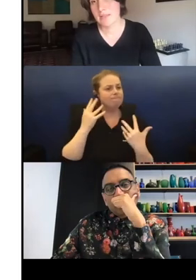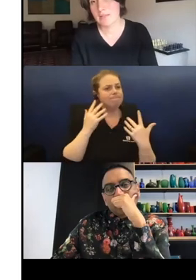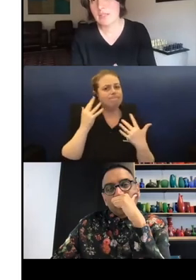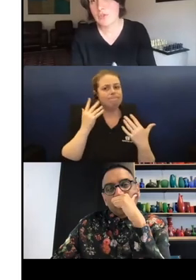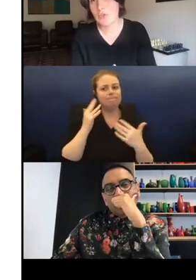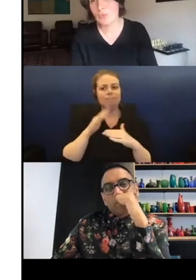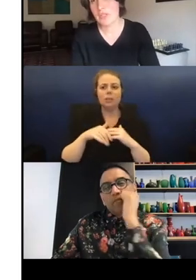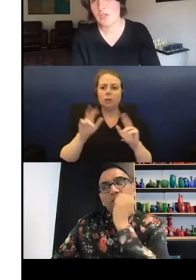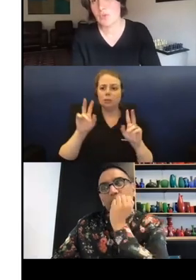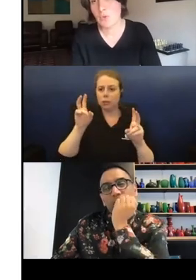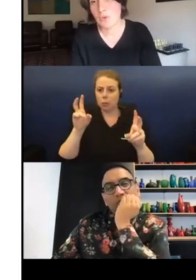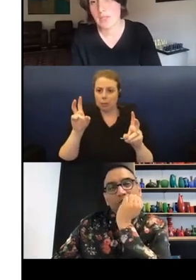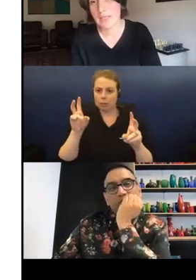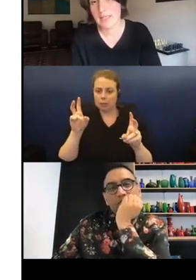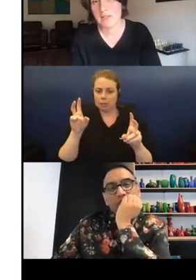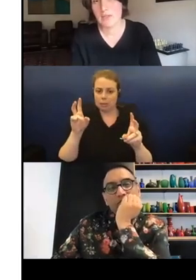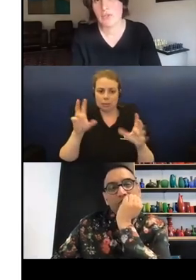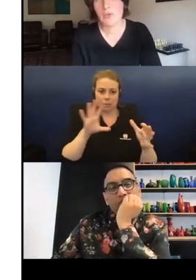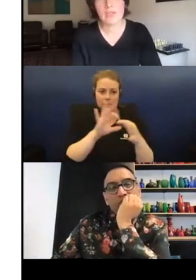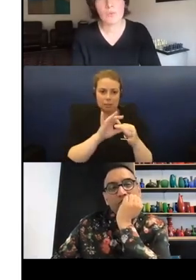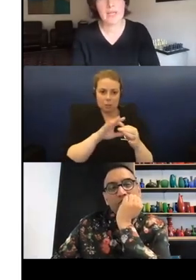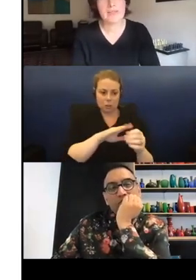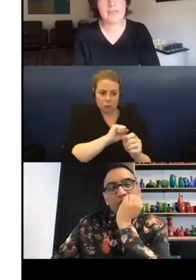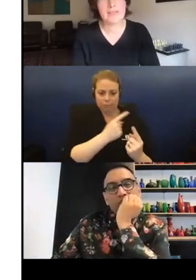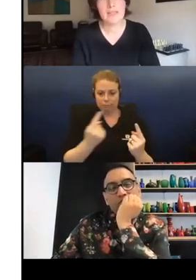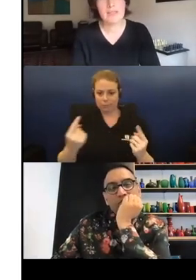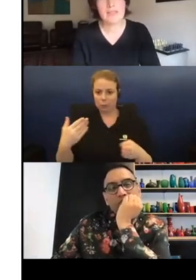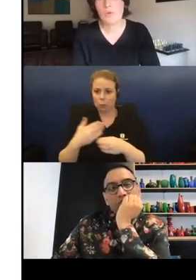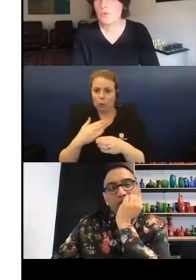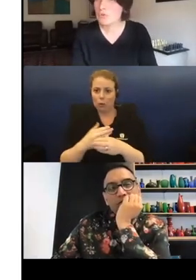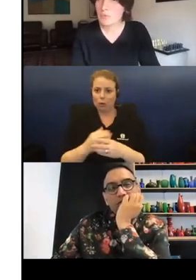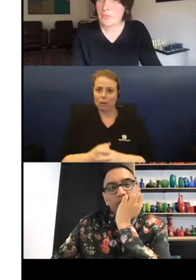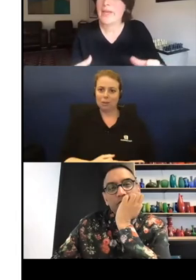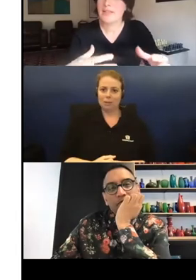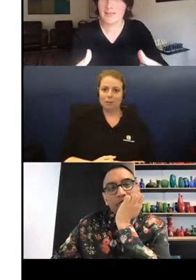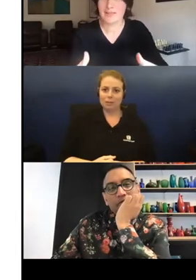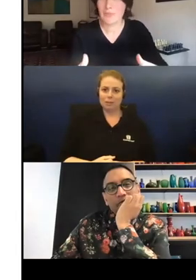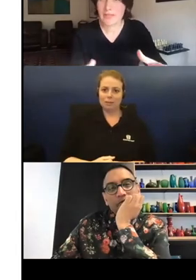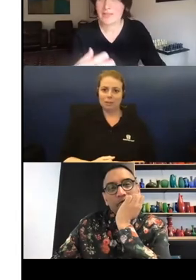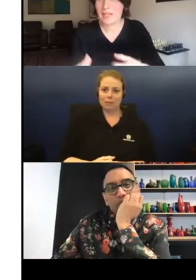concerned with each work and so in a way this is these are all sort of practice practice kind of